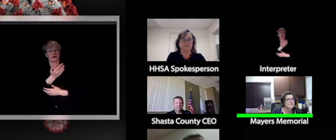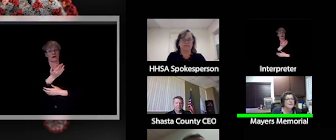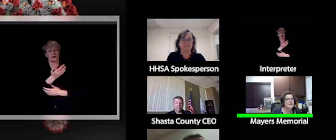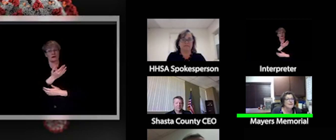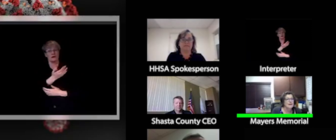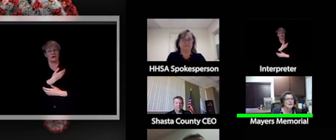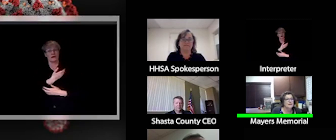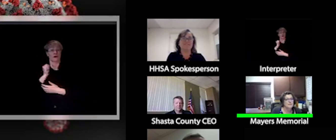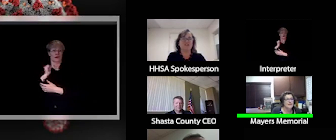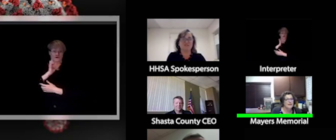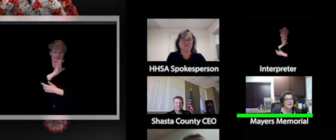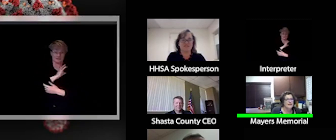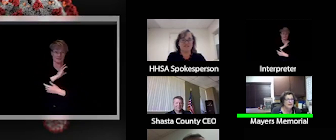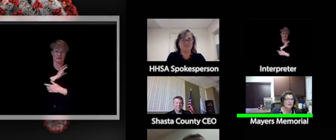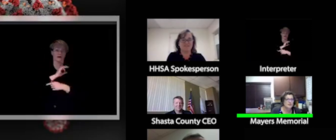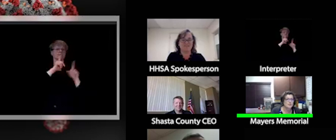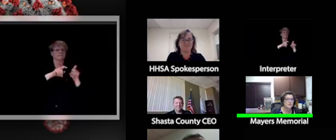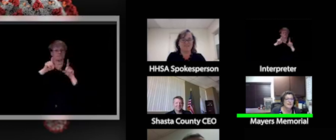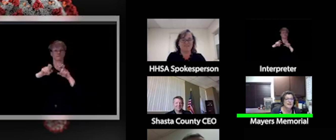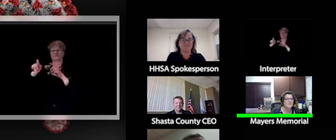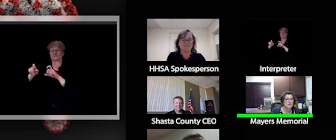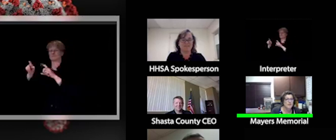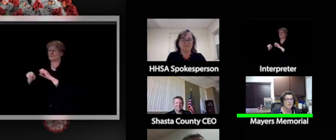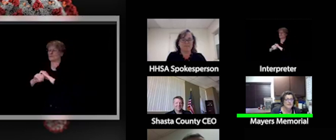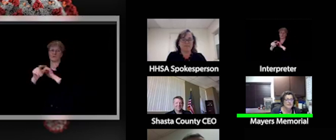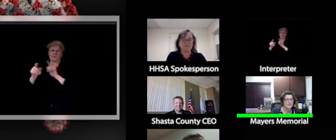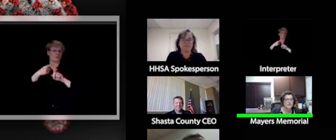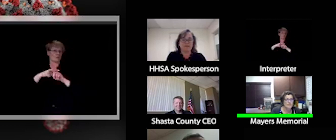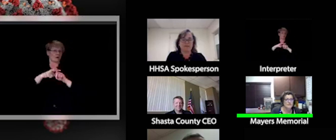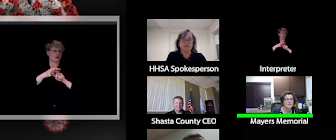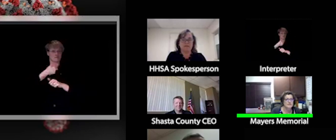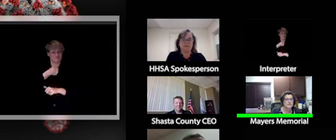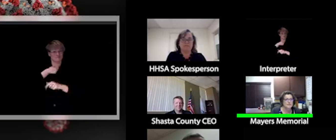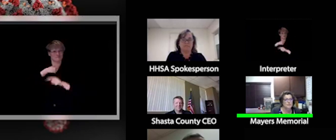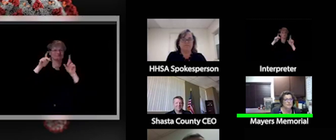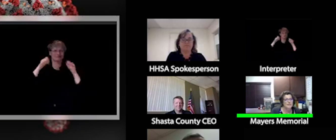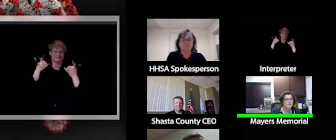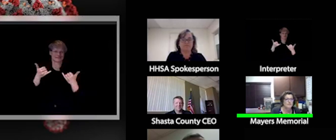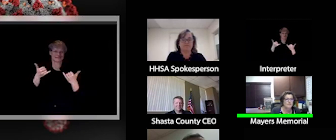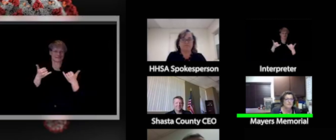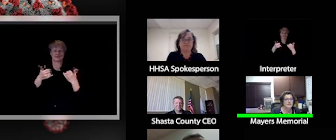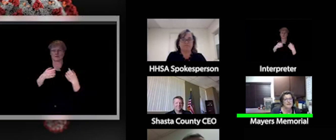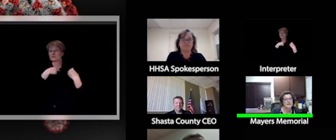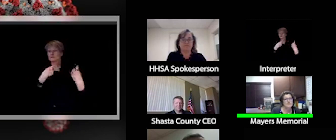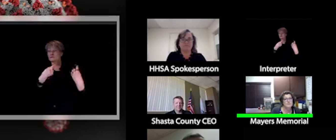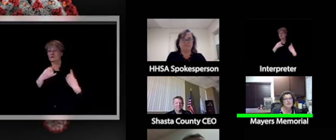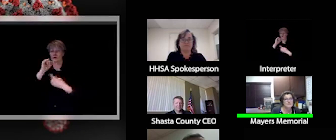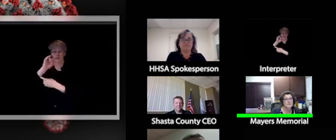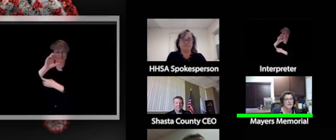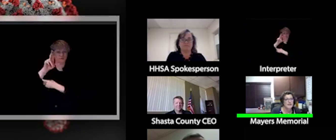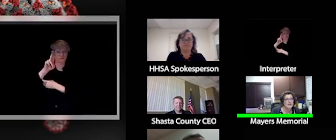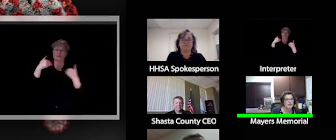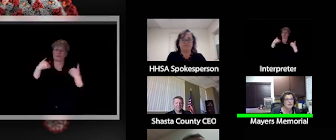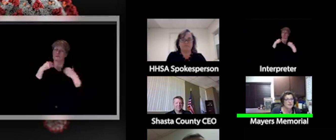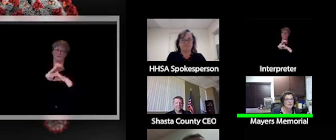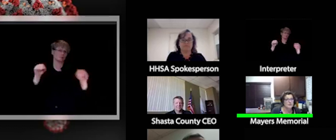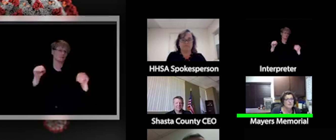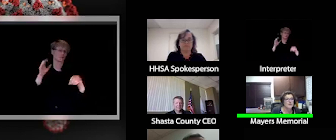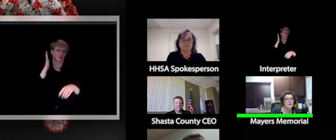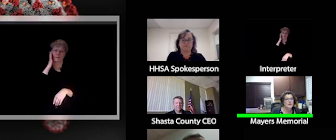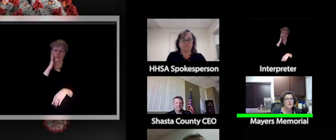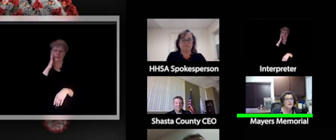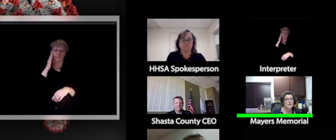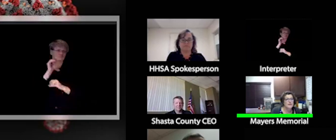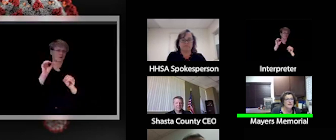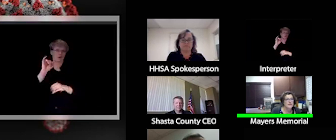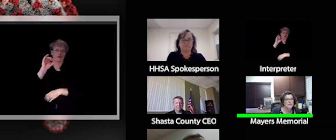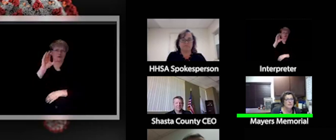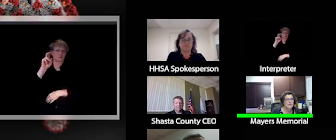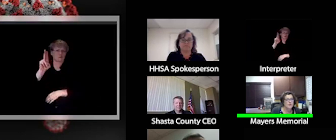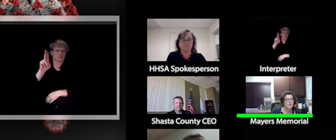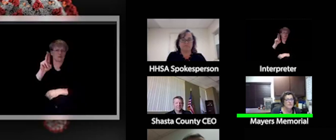done today. And the ICU question, we have no ICU beds. We do have some negative pressure